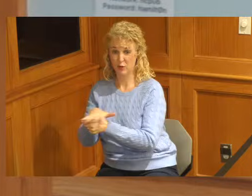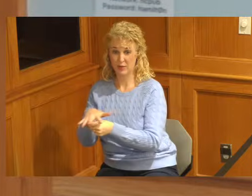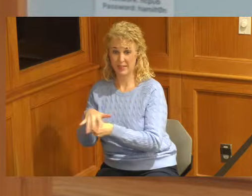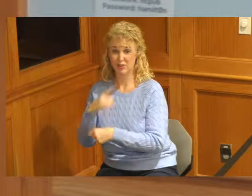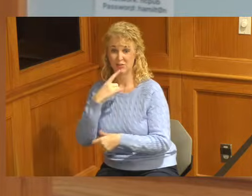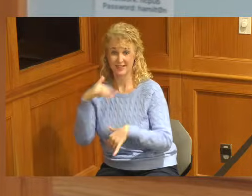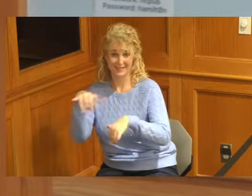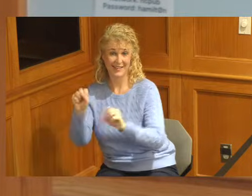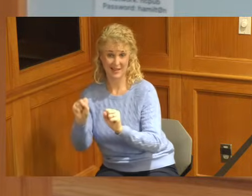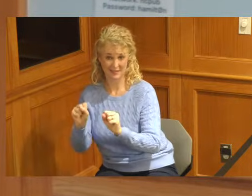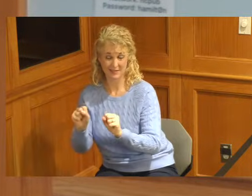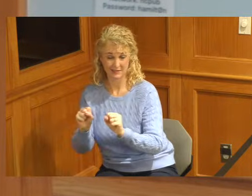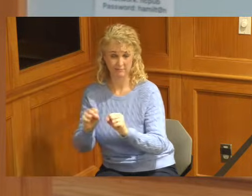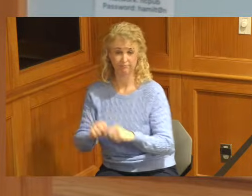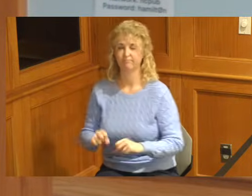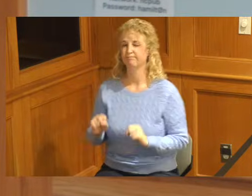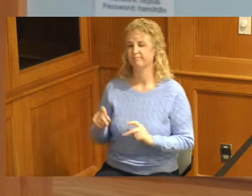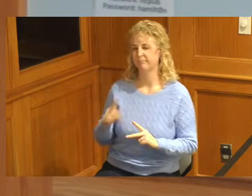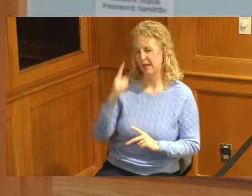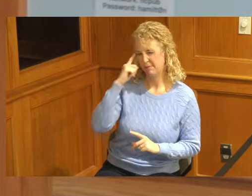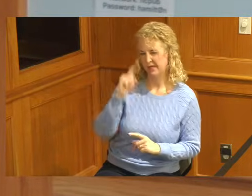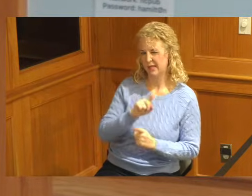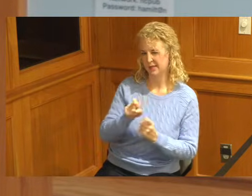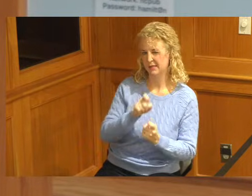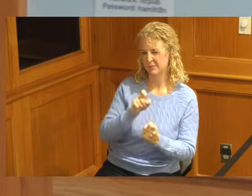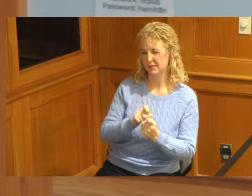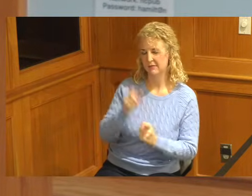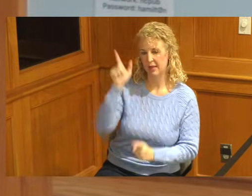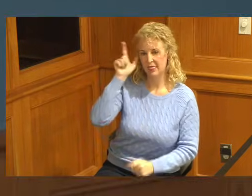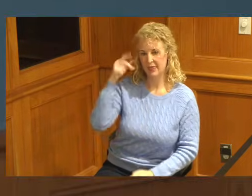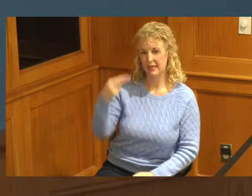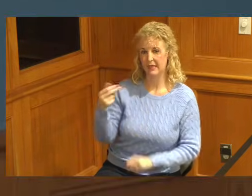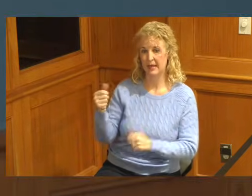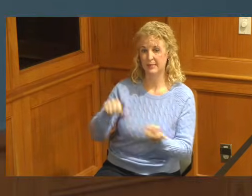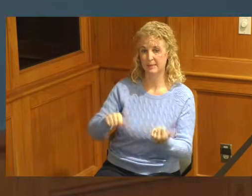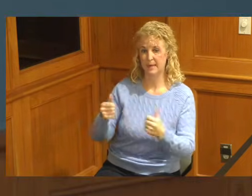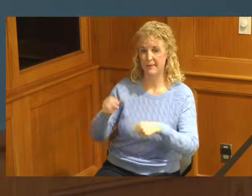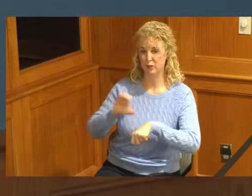spent some time on. So, I'm thinking specifically Lincoln Heights Baptist. When I talked to the